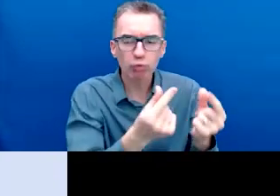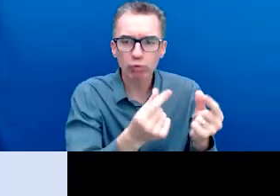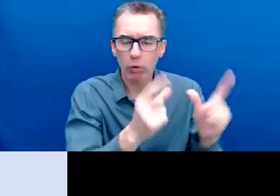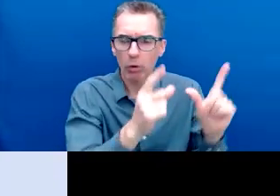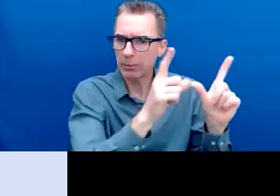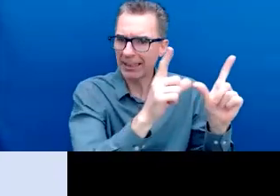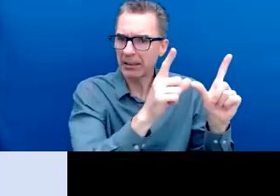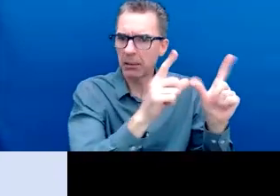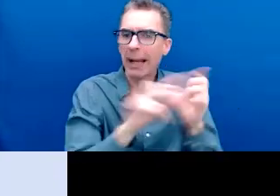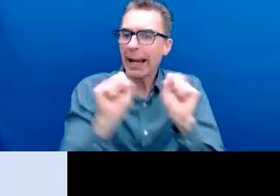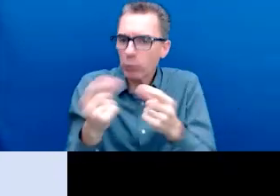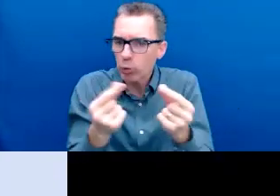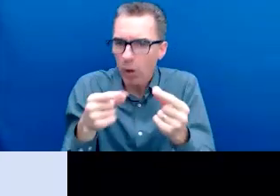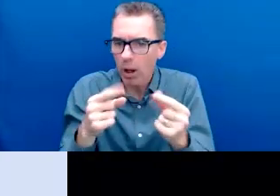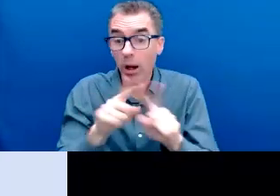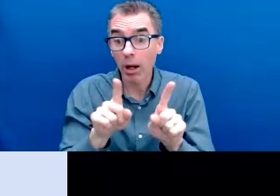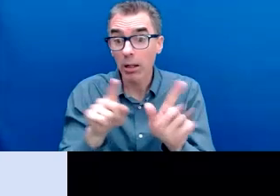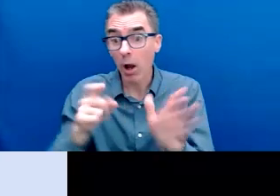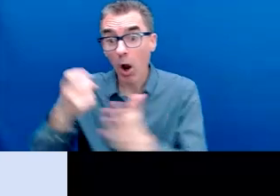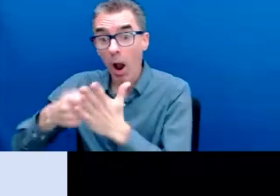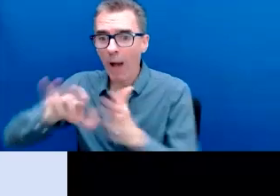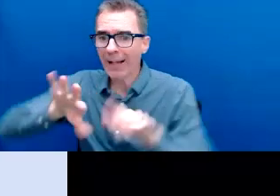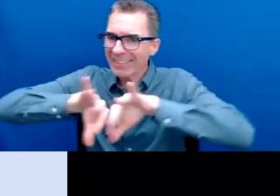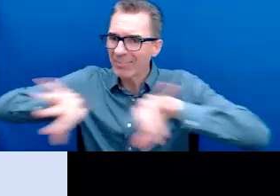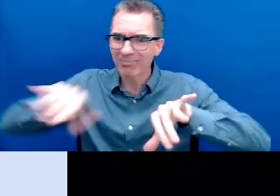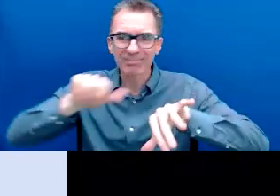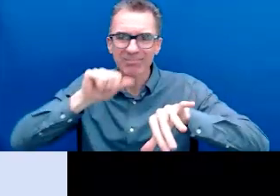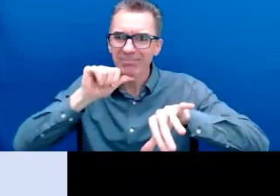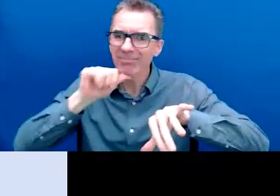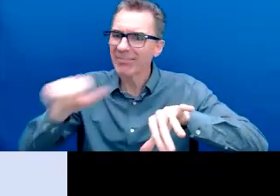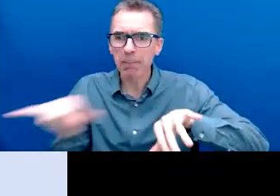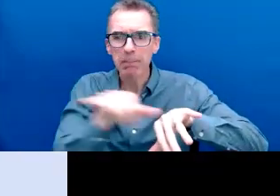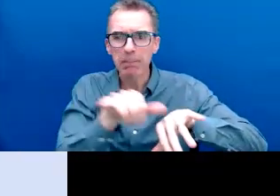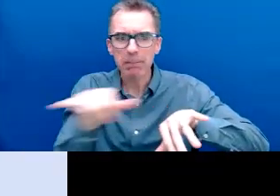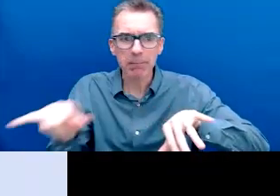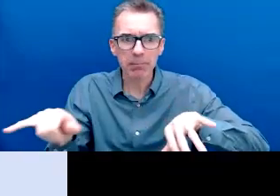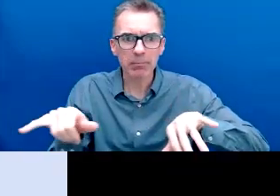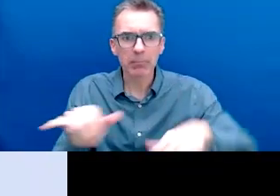So remember I said that, you know, some of sometimes OER material can be a small cost for students